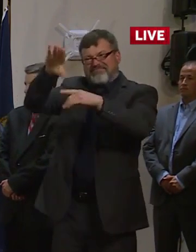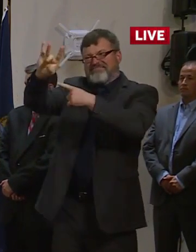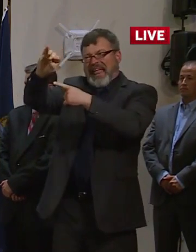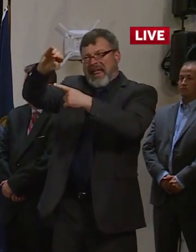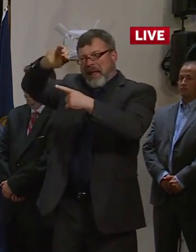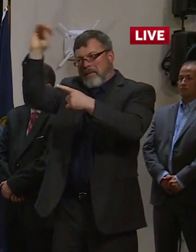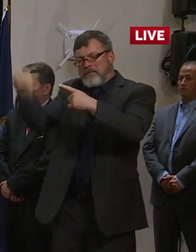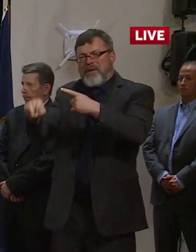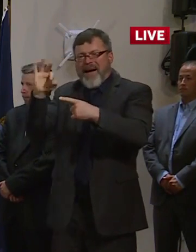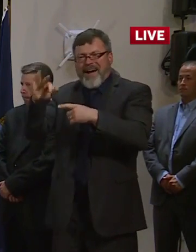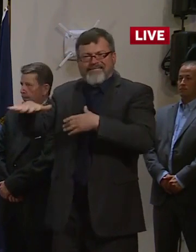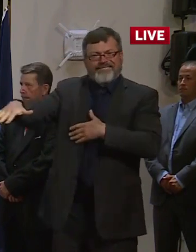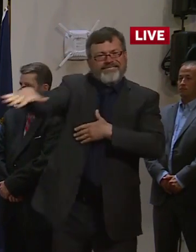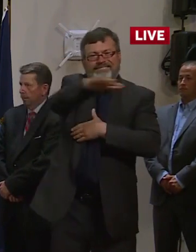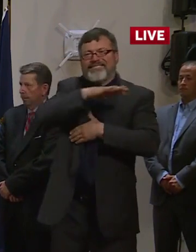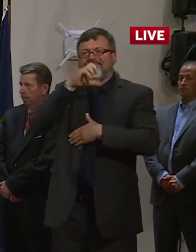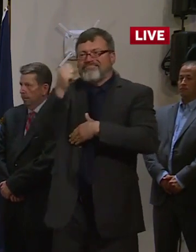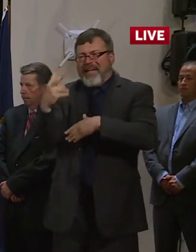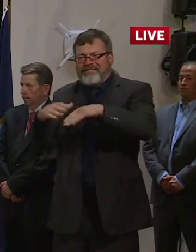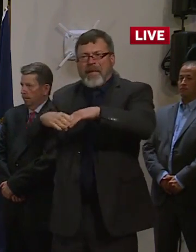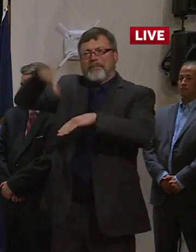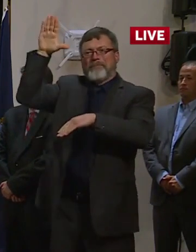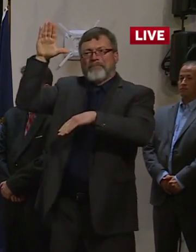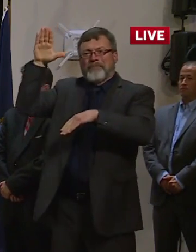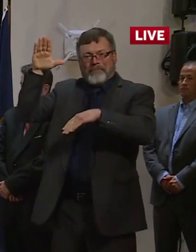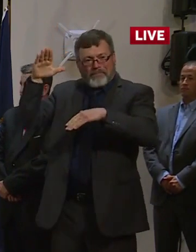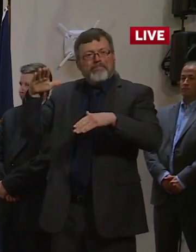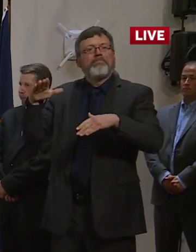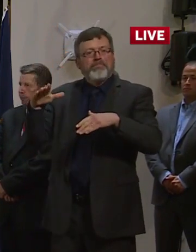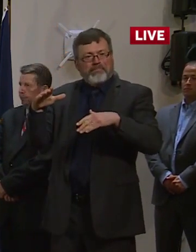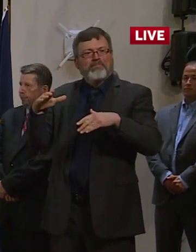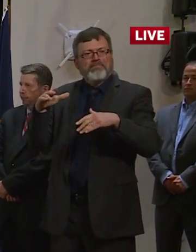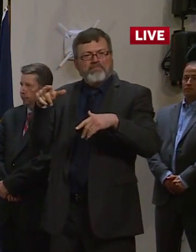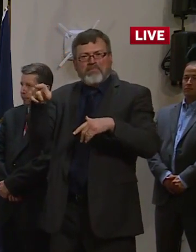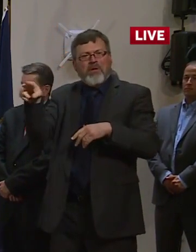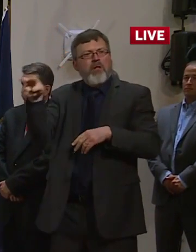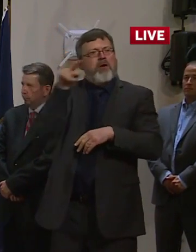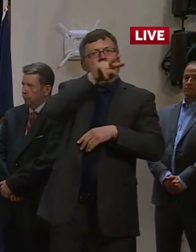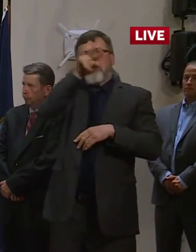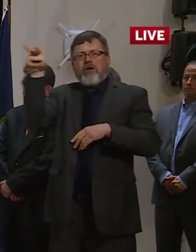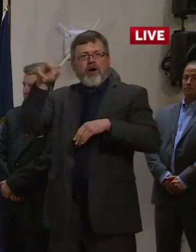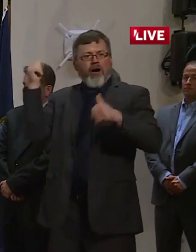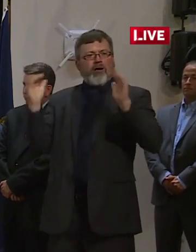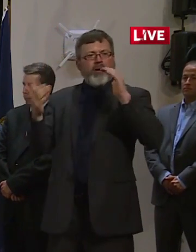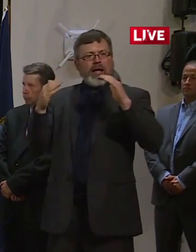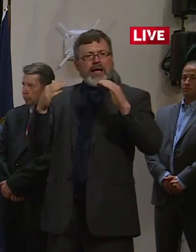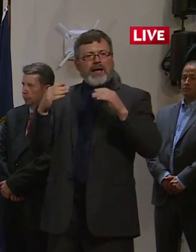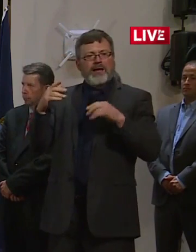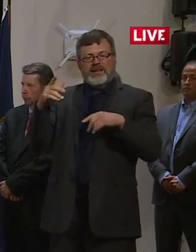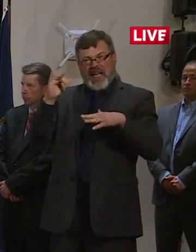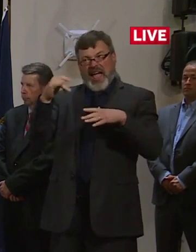THE FIRST STATE IN THE NATION TO VACCINEAT 80% OF THIS 12 AND OVER POPULATION.